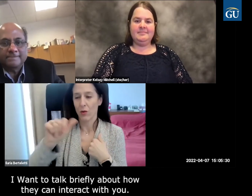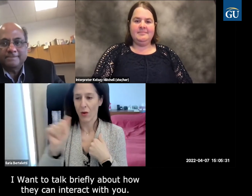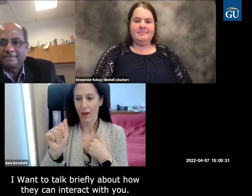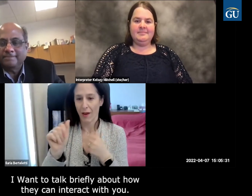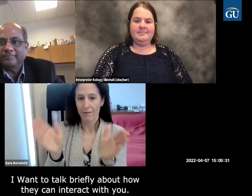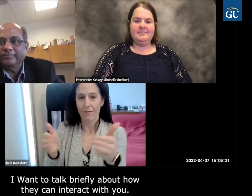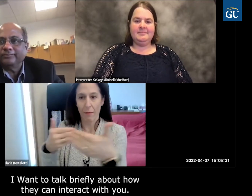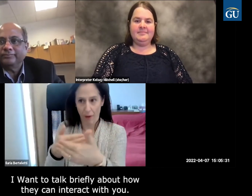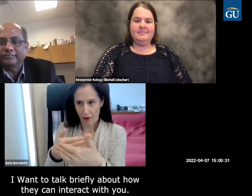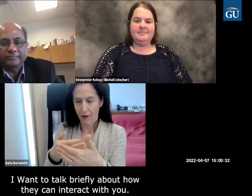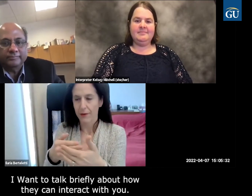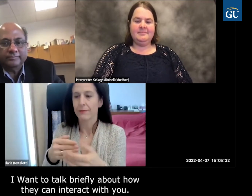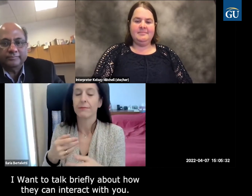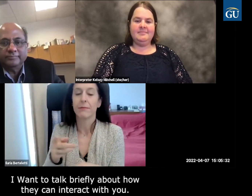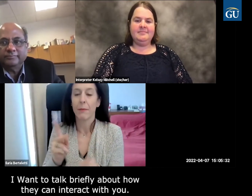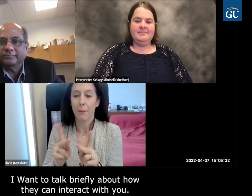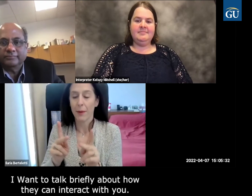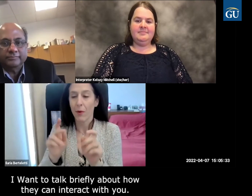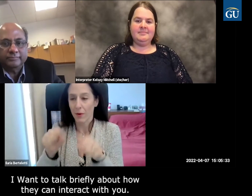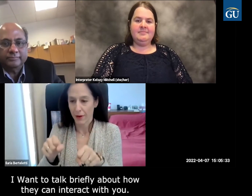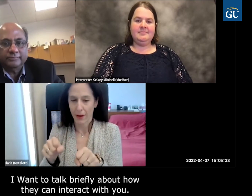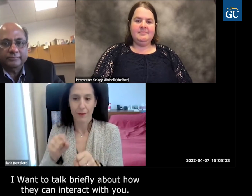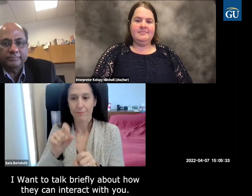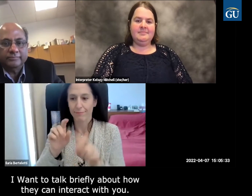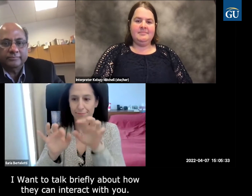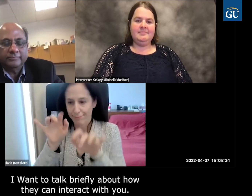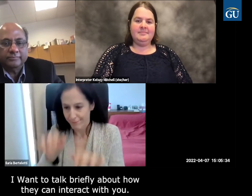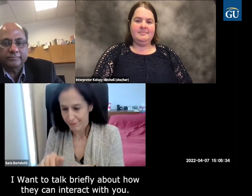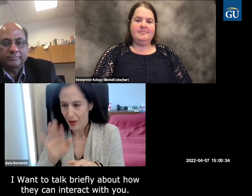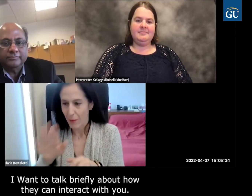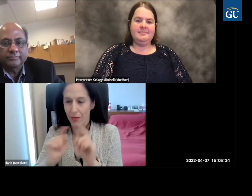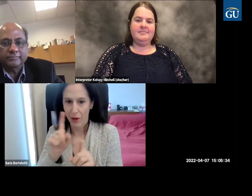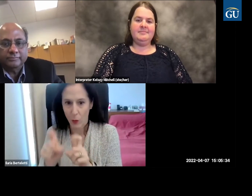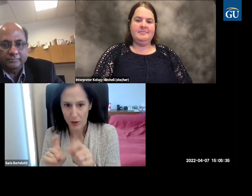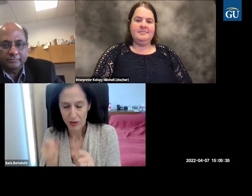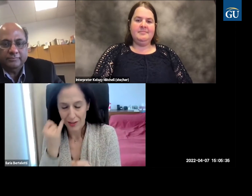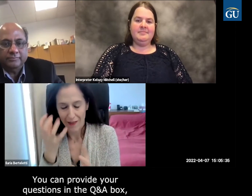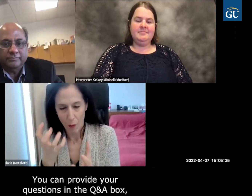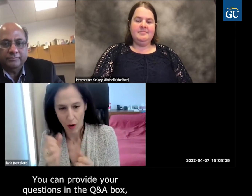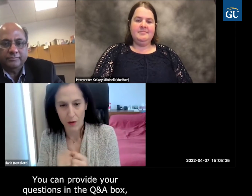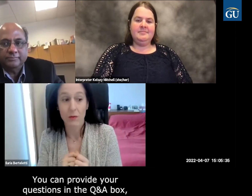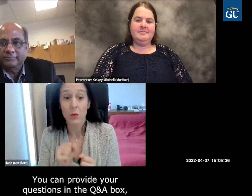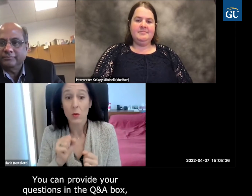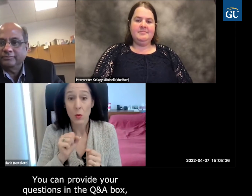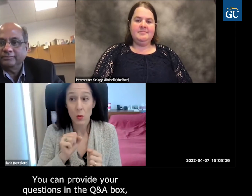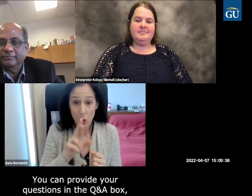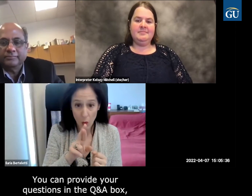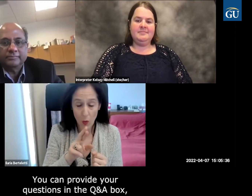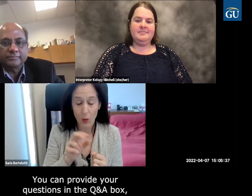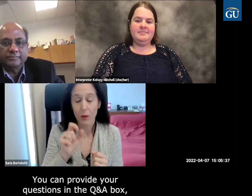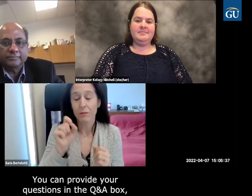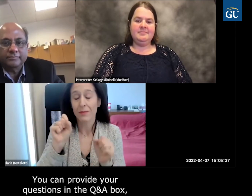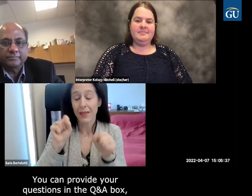i want to talk briefly about how they can interact with you